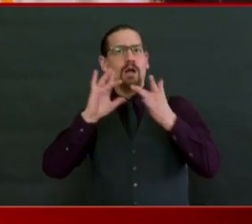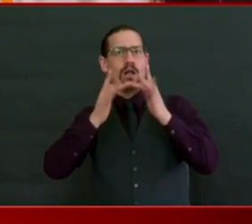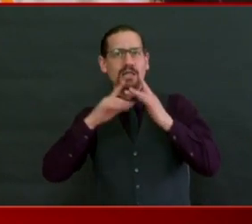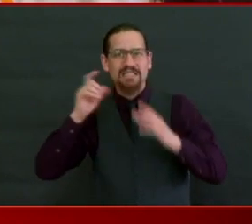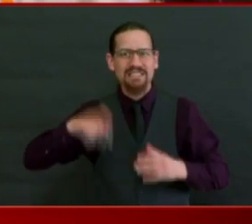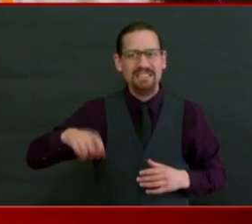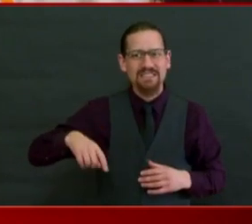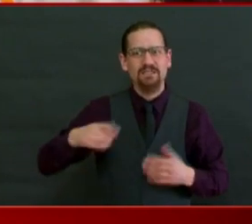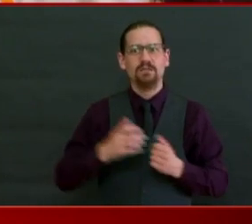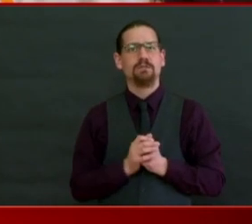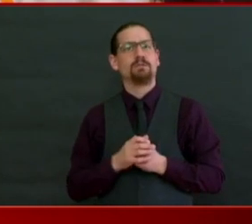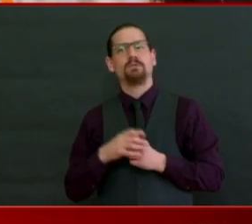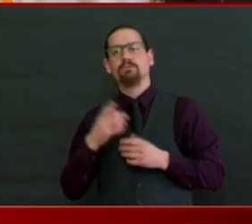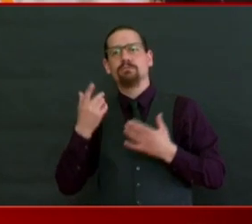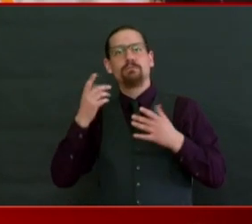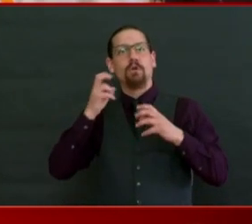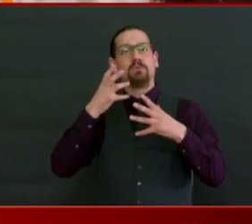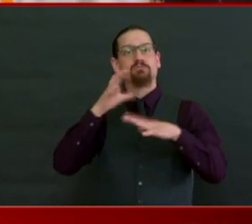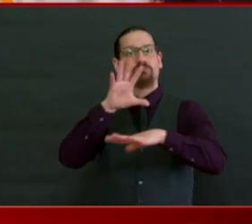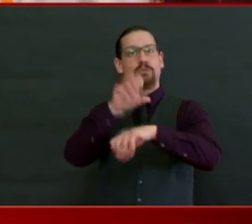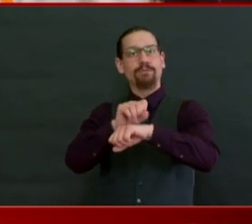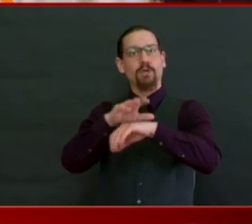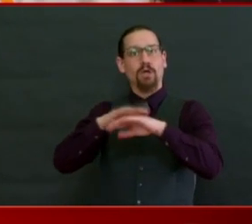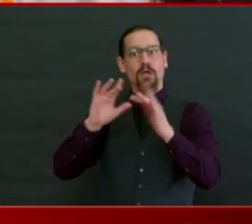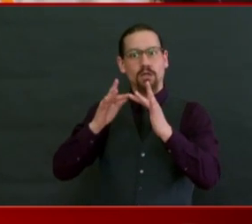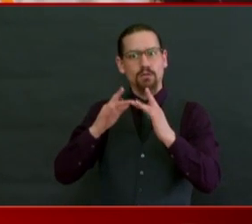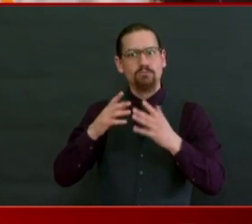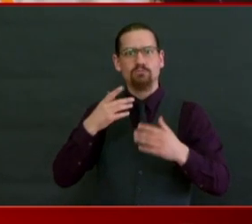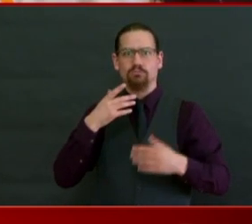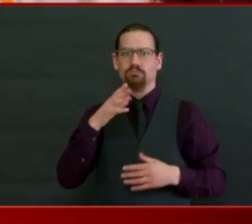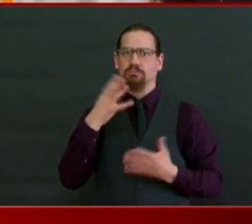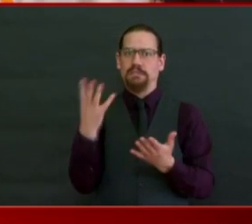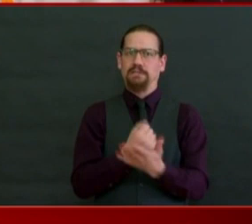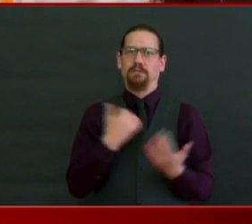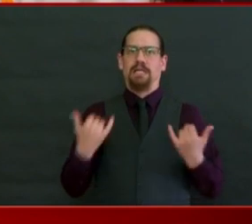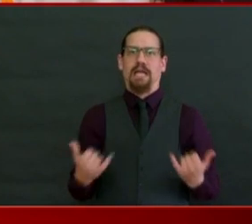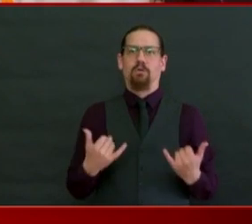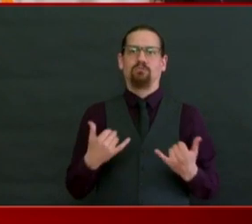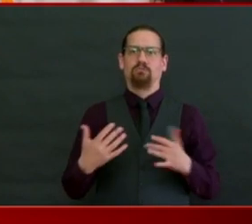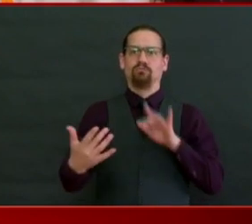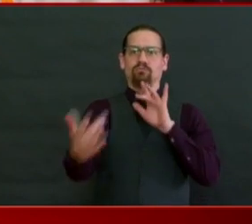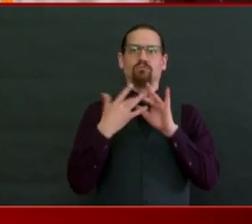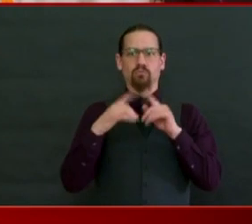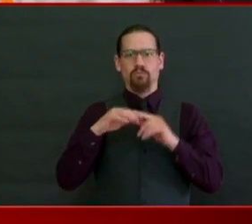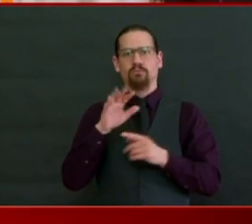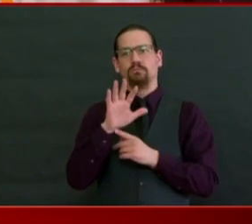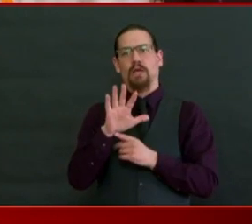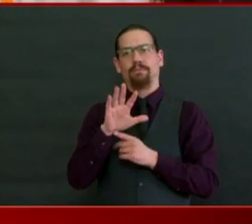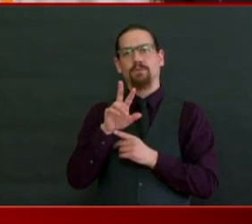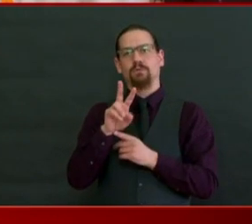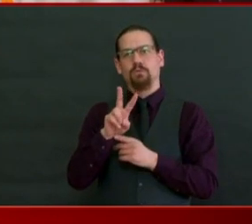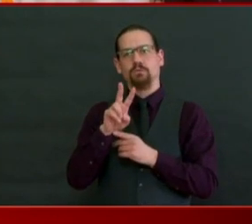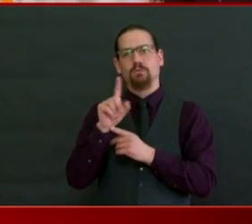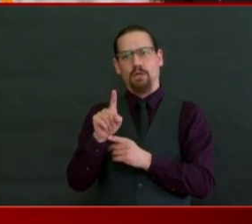TECHNOLOGY TO ENABLE FOR ONLINE ORDERING, ONLINE PURCHASING, ONLINE RESERVATIONS.